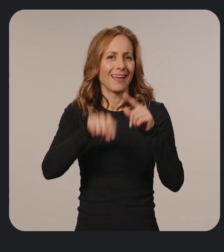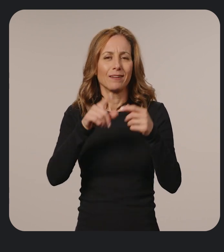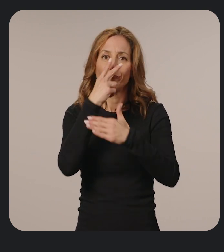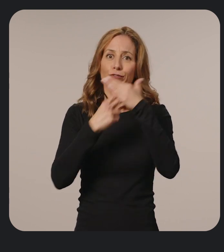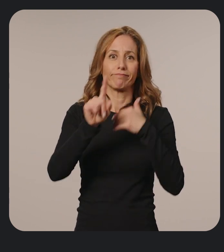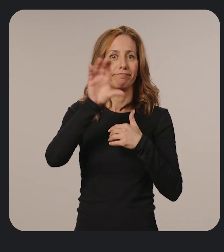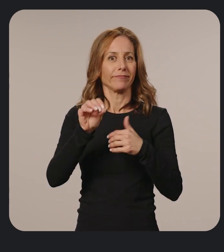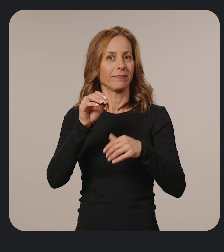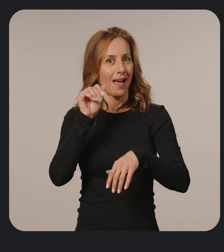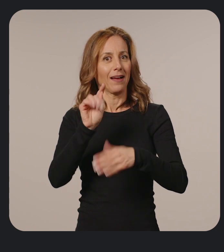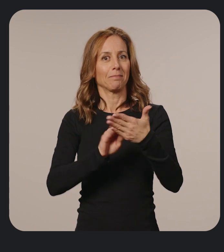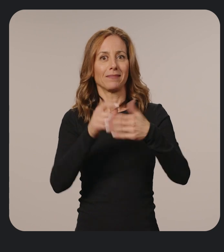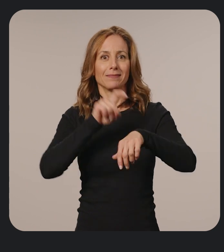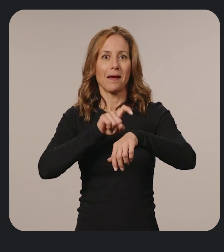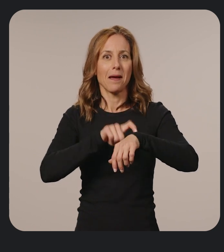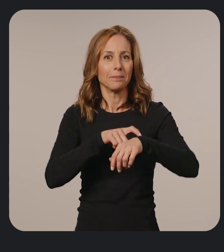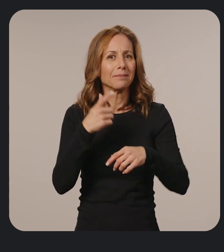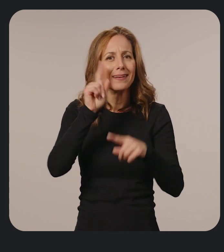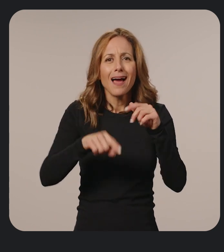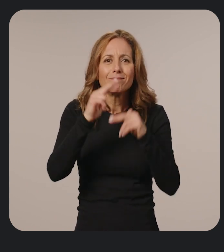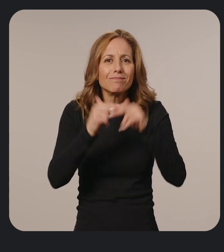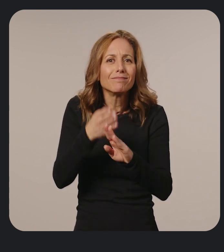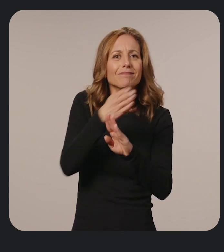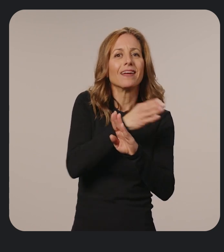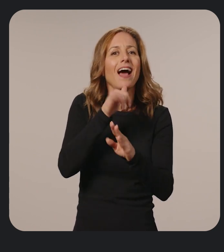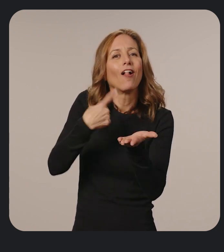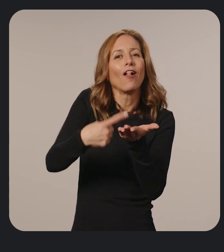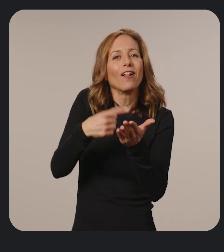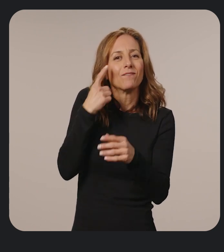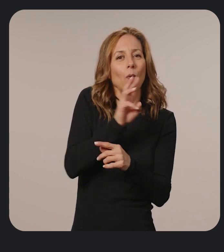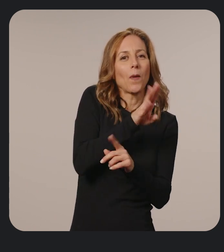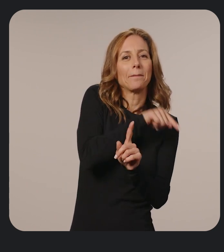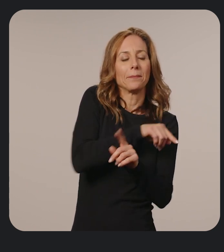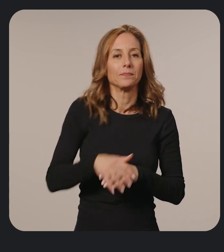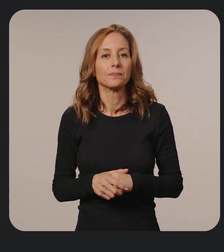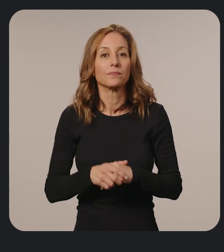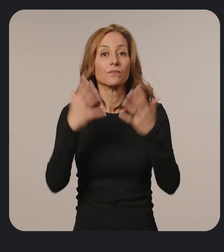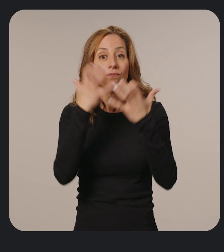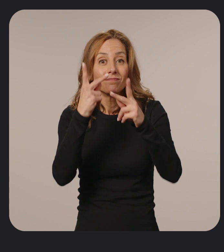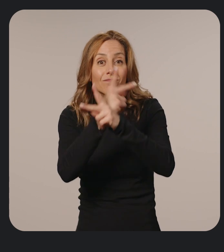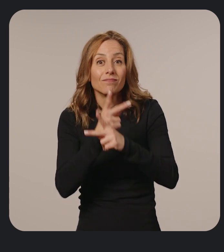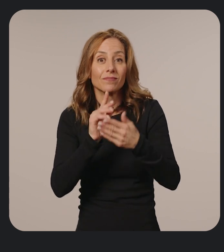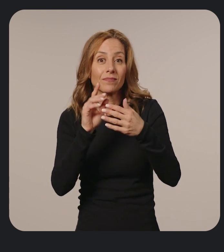they can't be completely predicted at compile time and built in advance like the ones we were talking about earlier for the web.